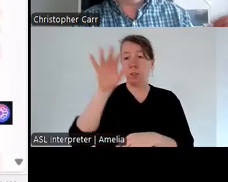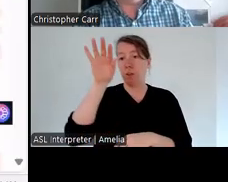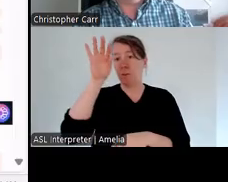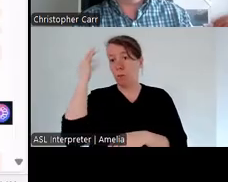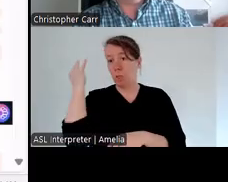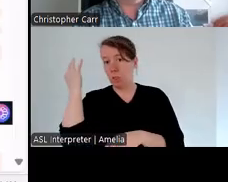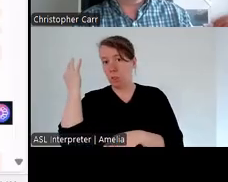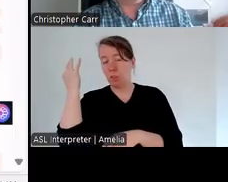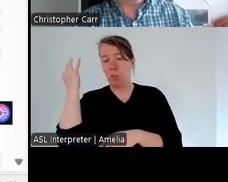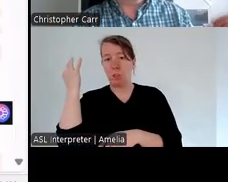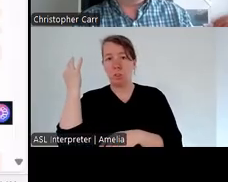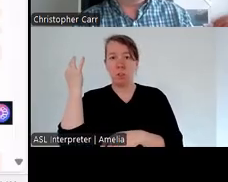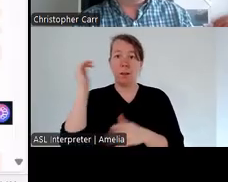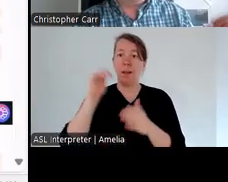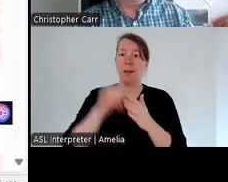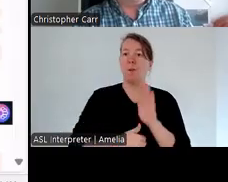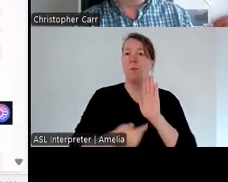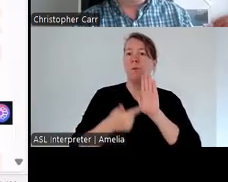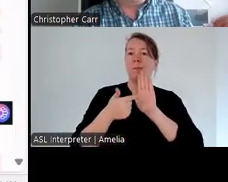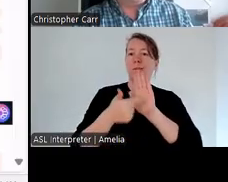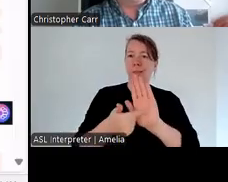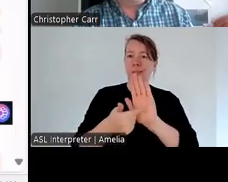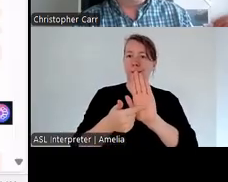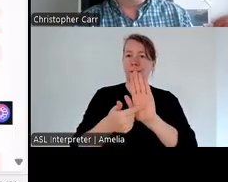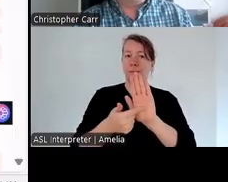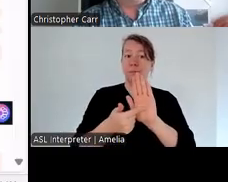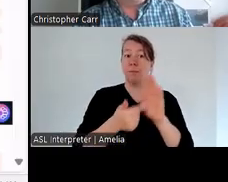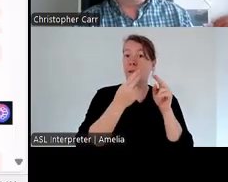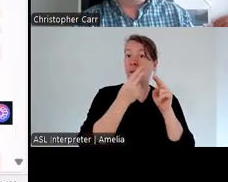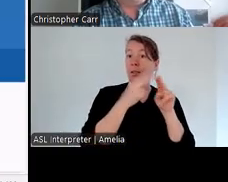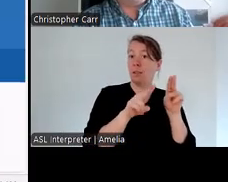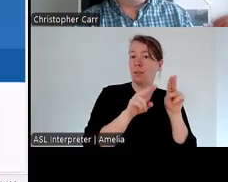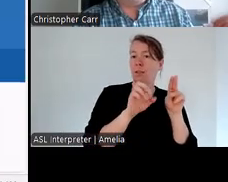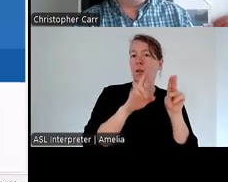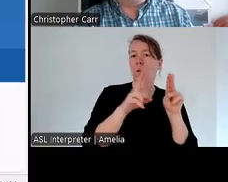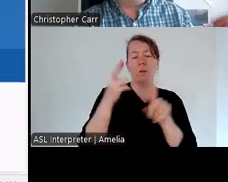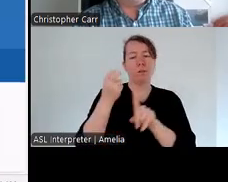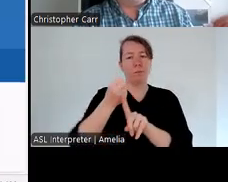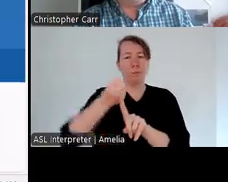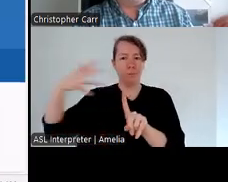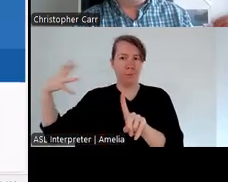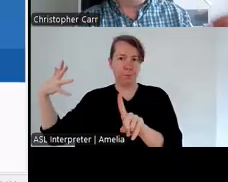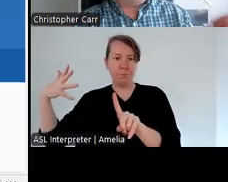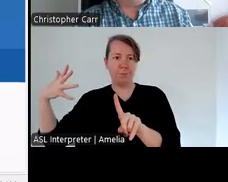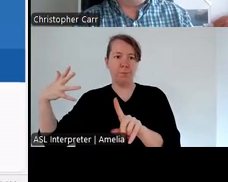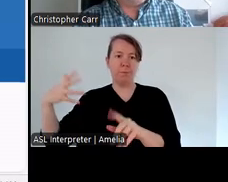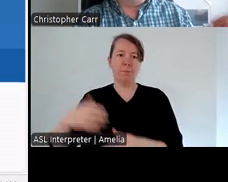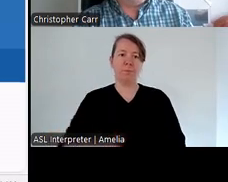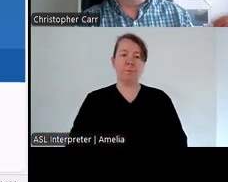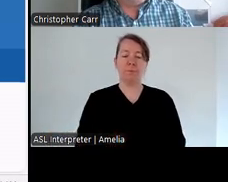and then how to display that, either the compact version or the, or the, the...